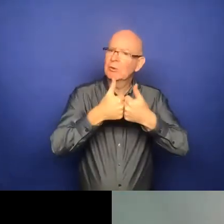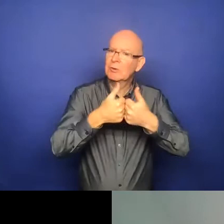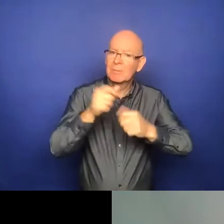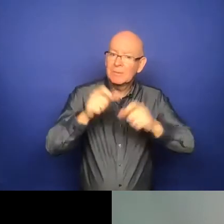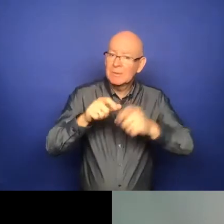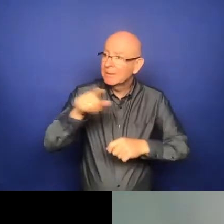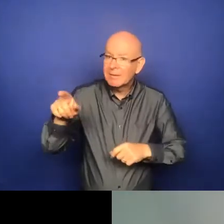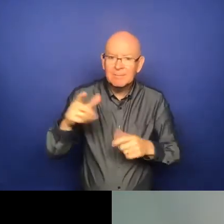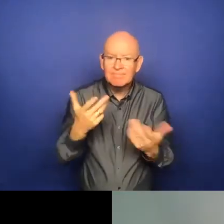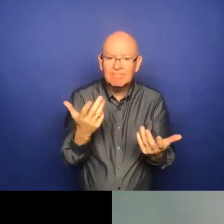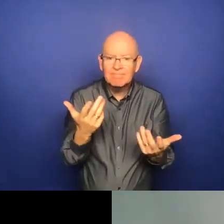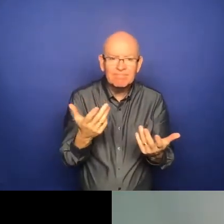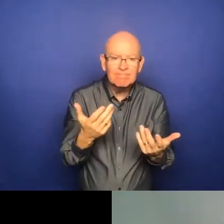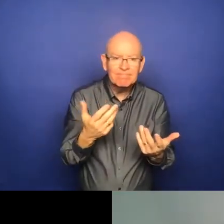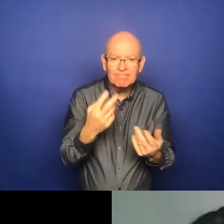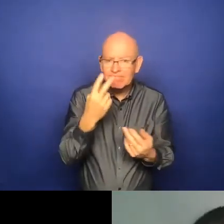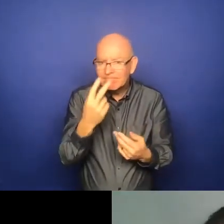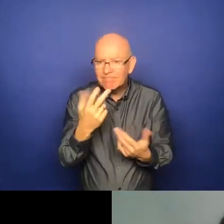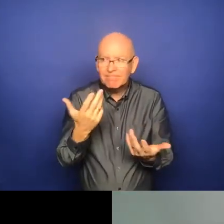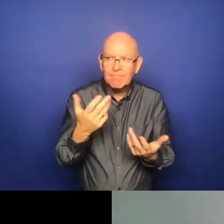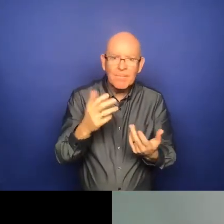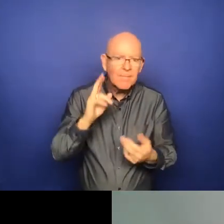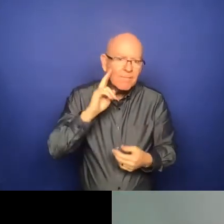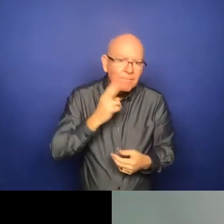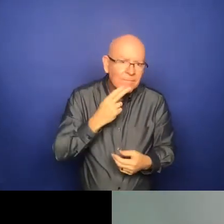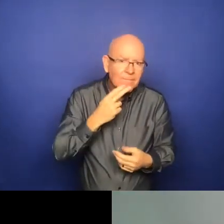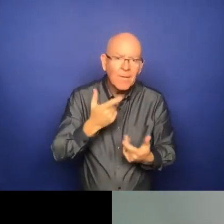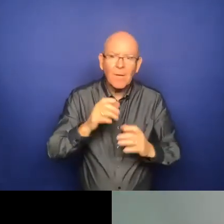There are ways to address these challenge